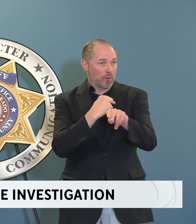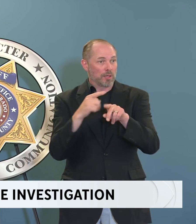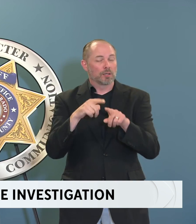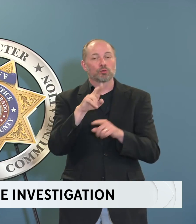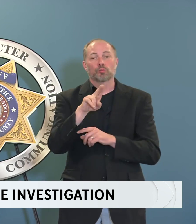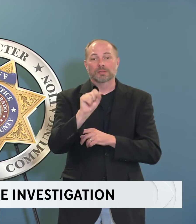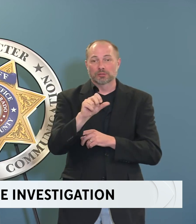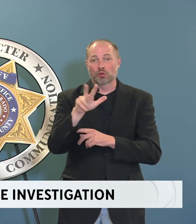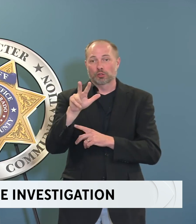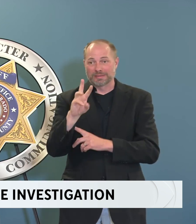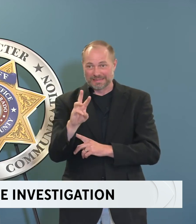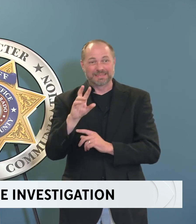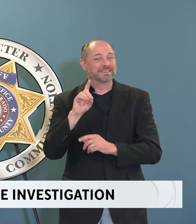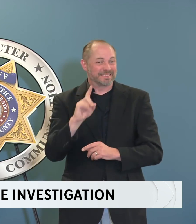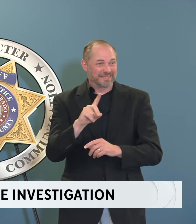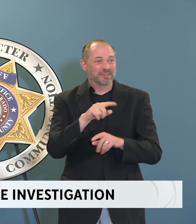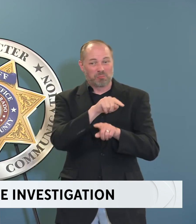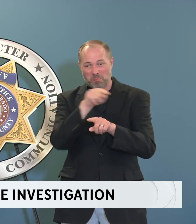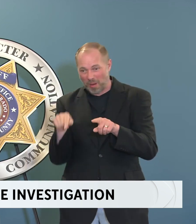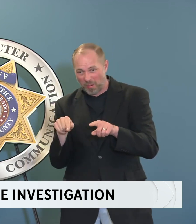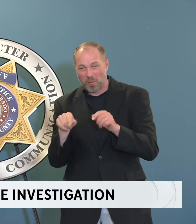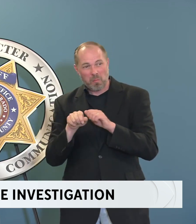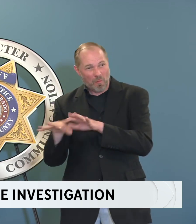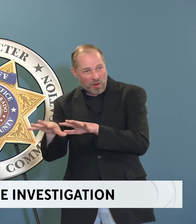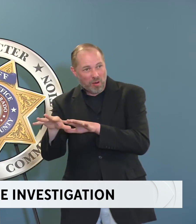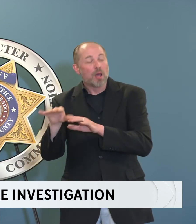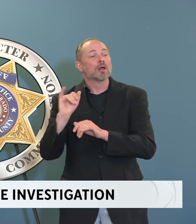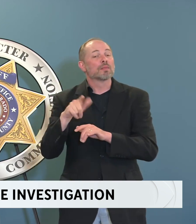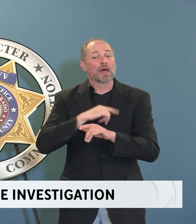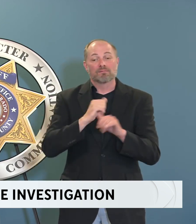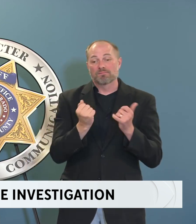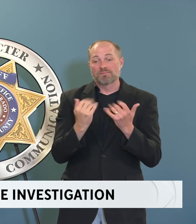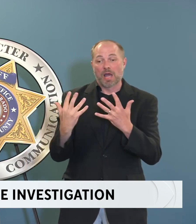BOULDER COUNTY GOT THE CITY OF LOUISVILLE AND THE TOWN OF SUPERIOR. IT EVEN MANAGED TO